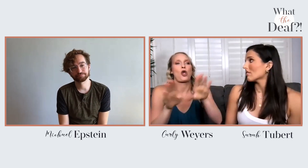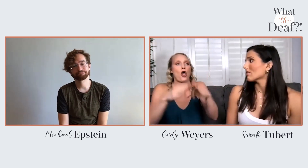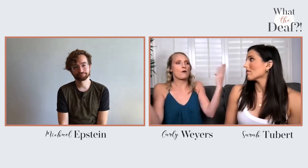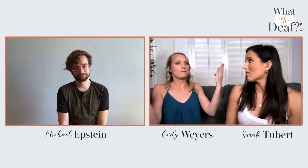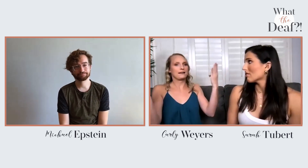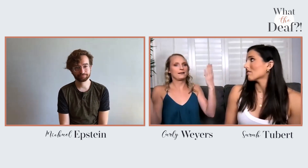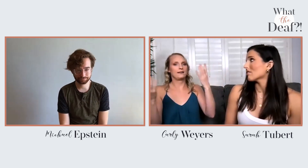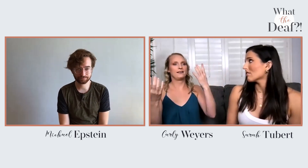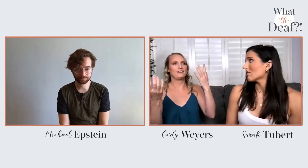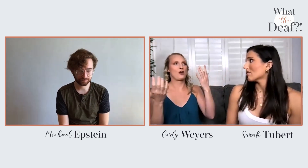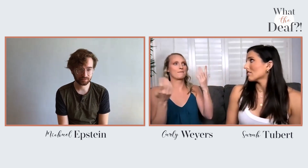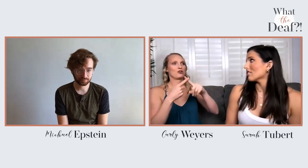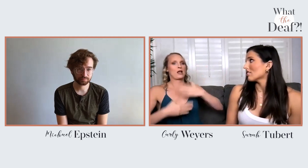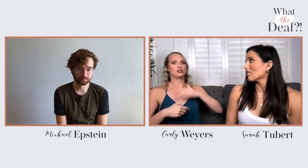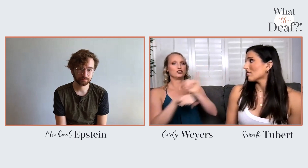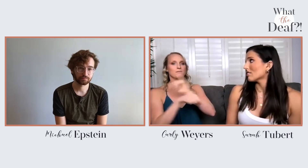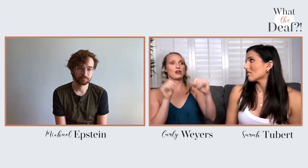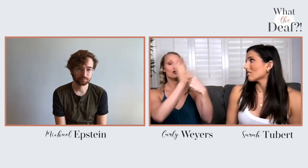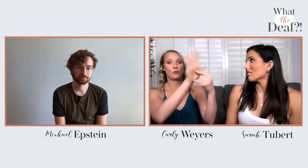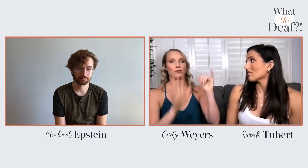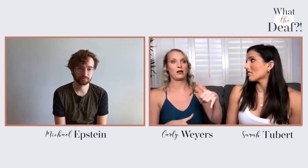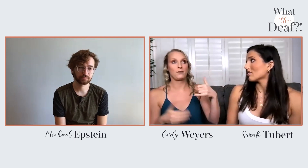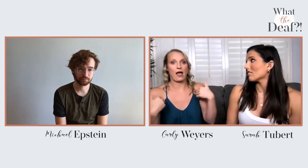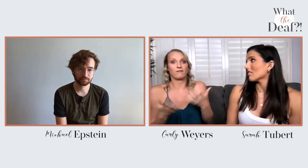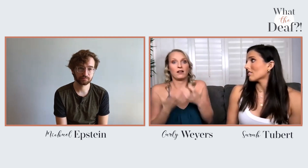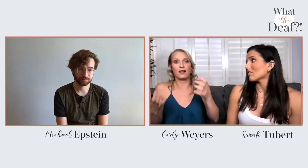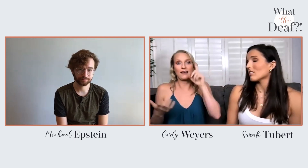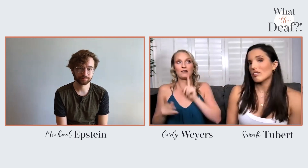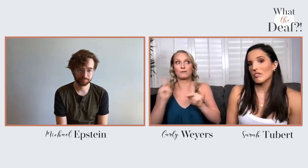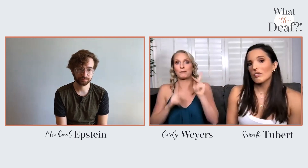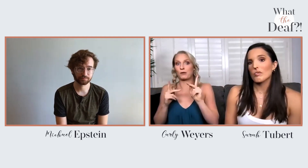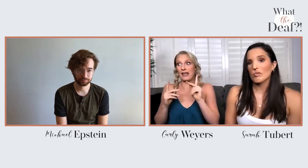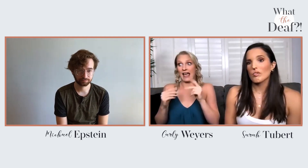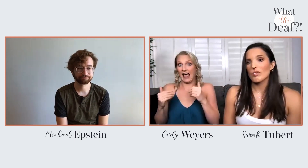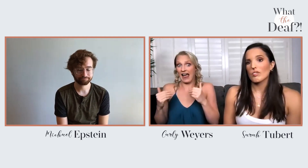open up to the entertainment industry and show them that we have a lot of deaf individuals